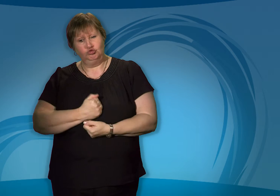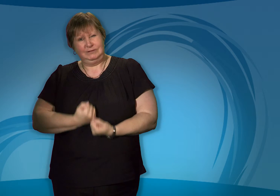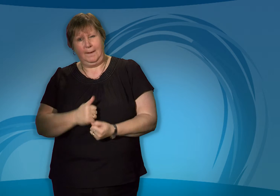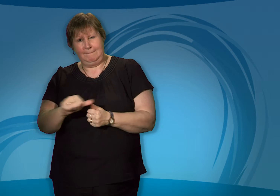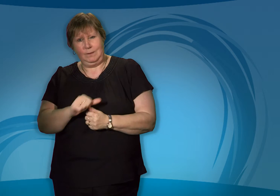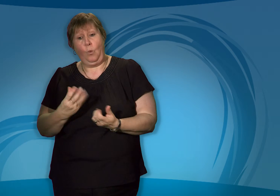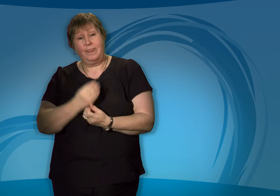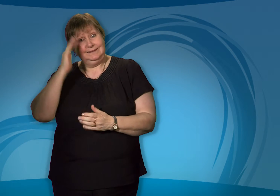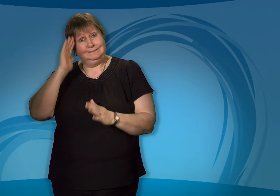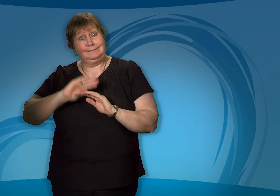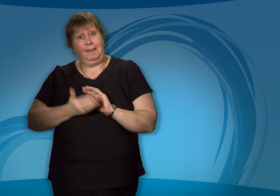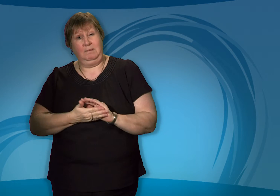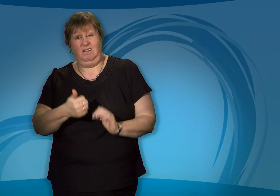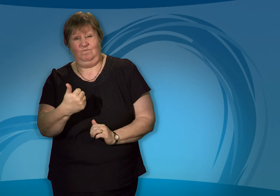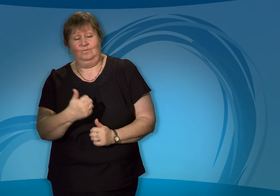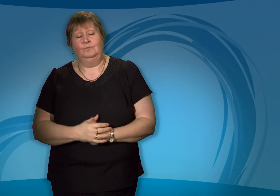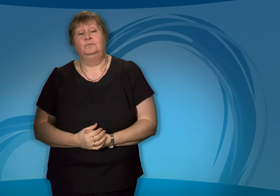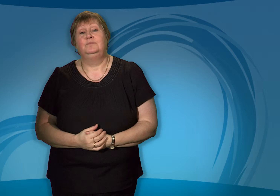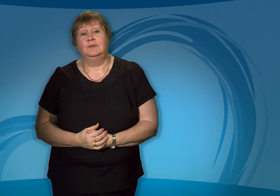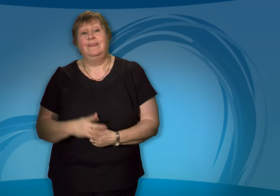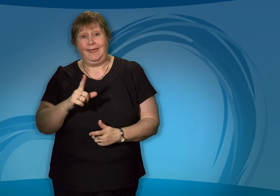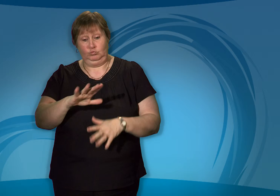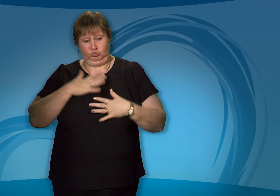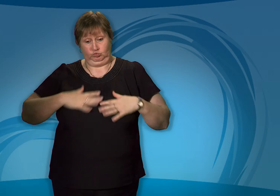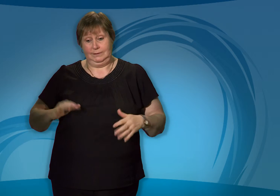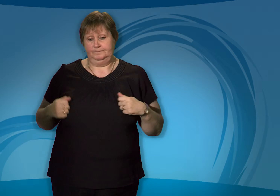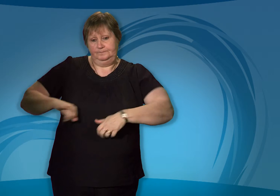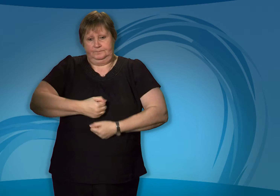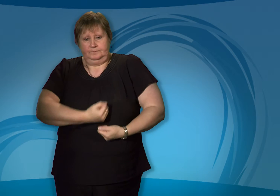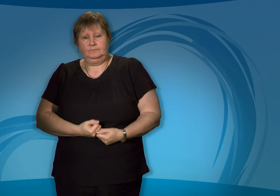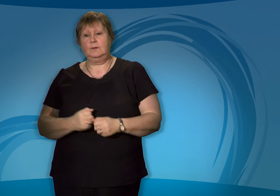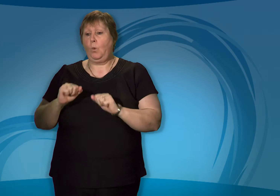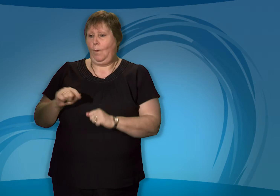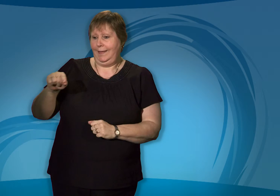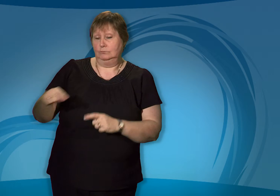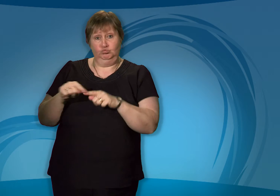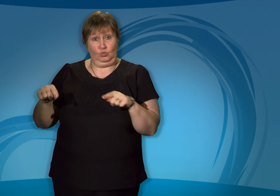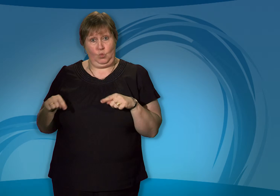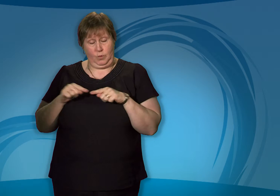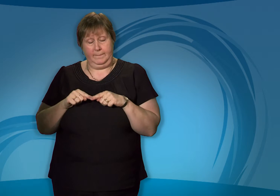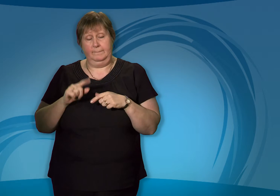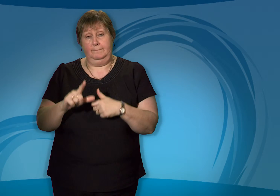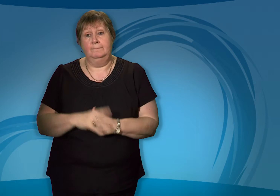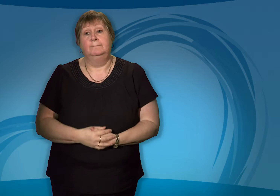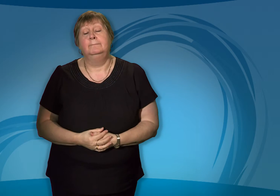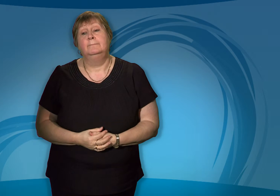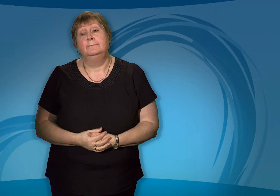bring your own dressing gown and slippers). Once you have changed you will be asked to wait in a pre- procedure room.